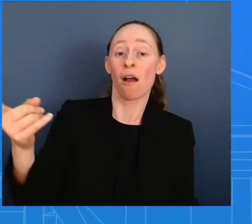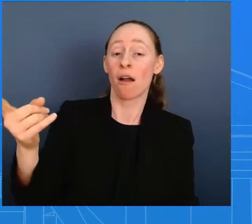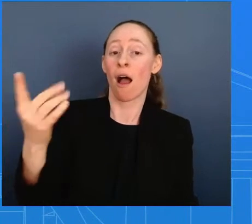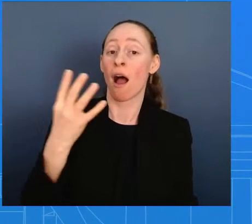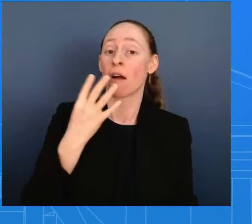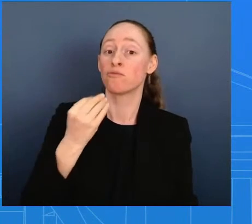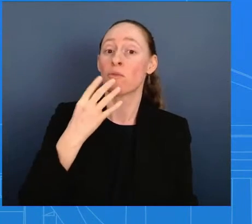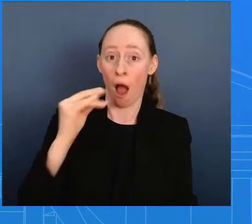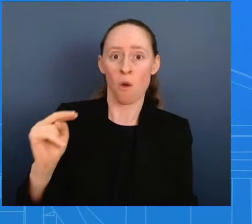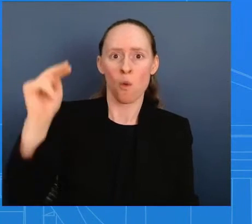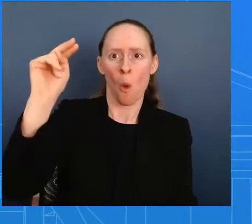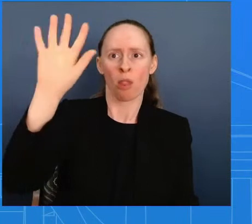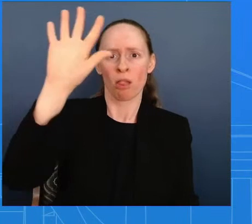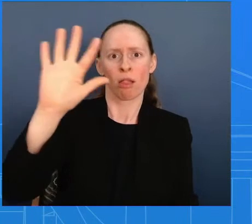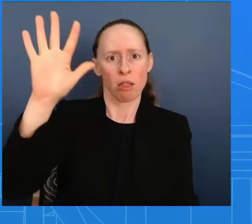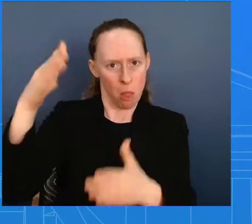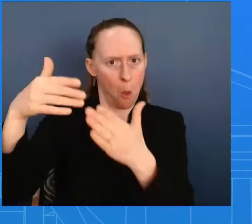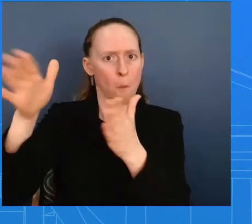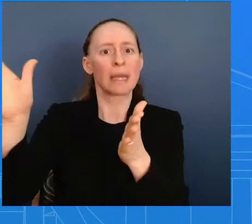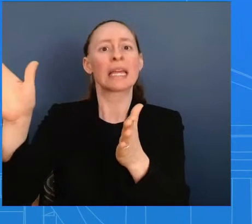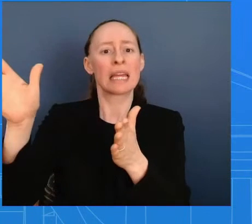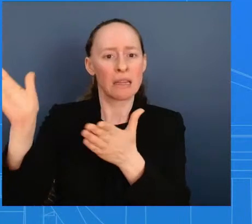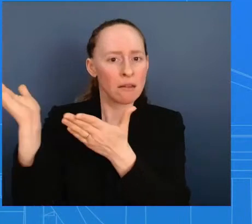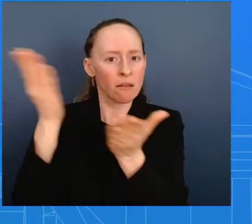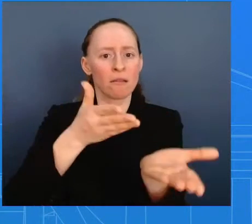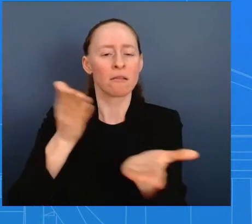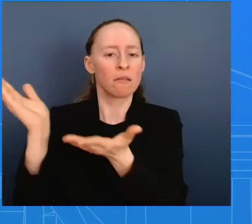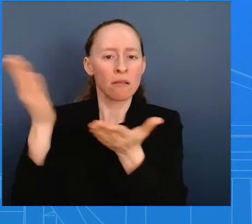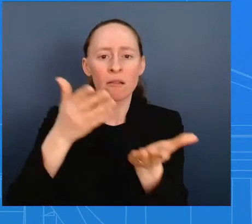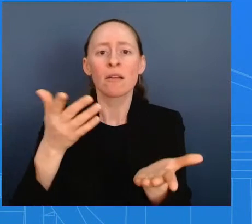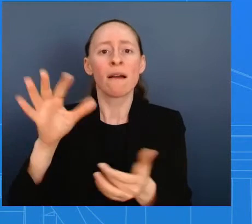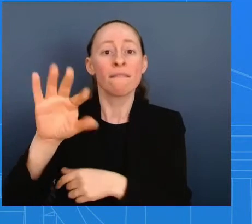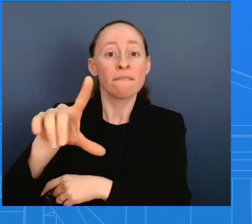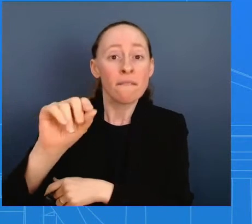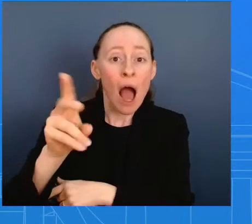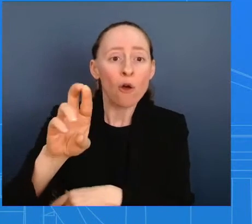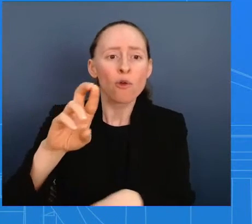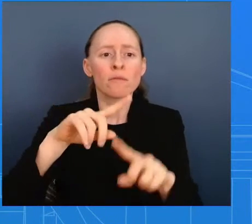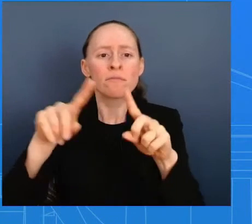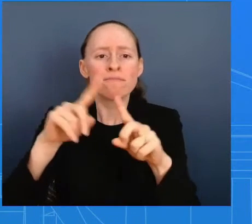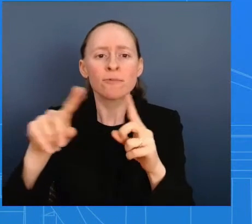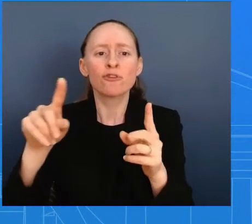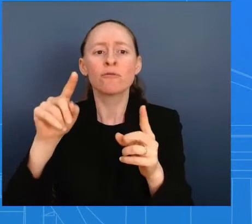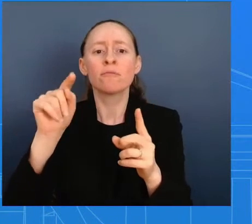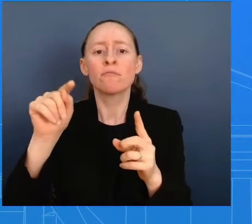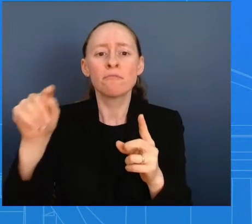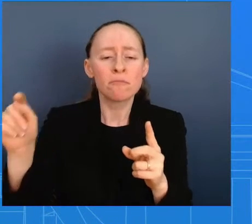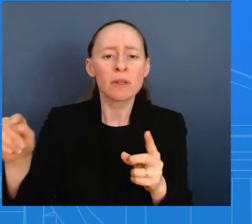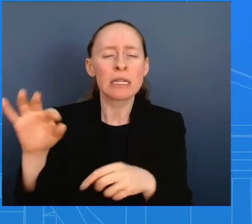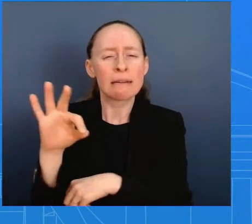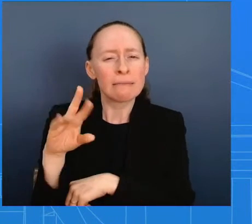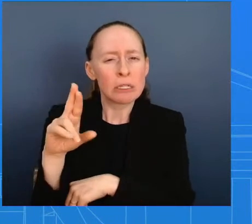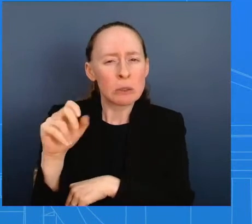and has moved flour through that crossing. We have managed to get some fuel in down through the south despite all of the other difficulties.